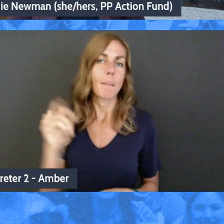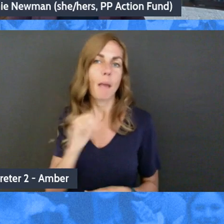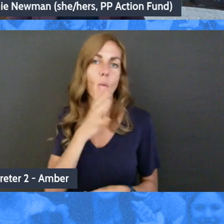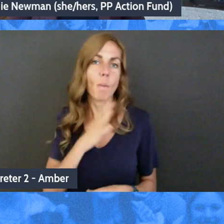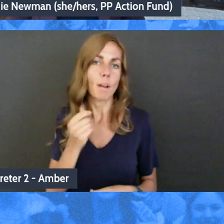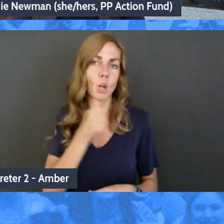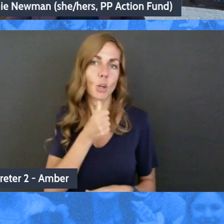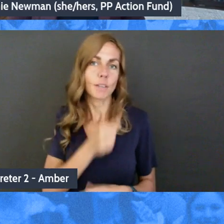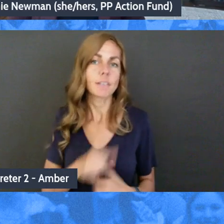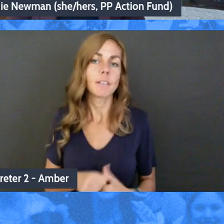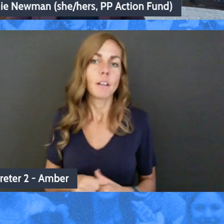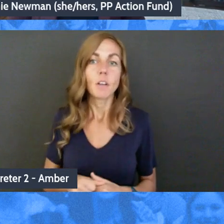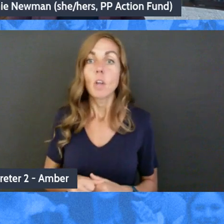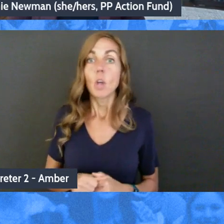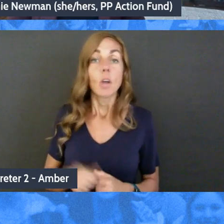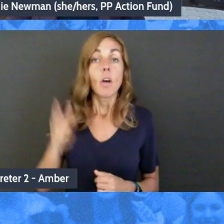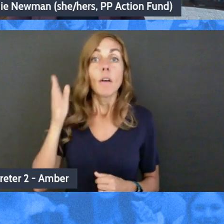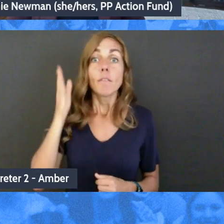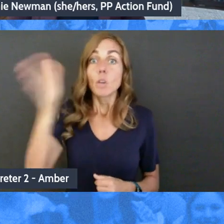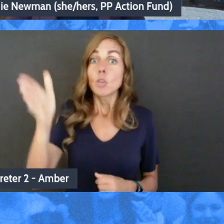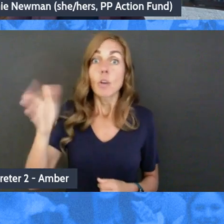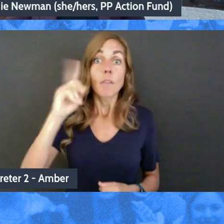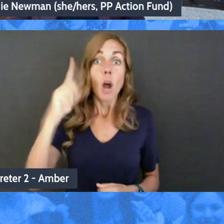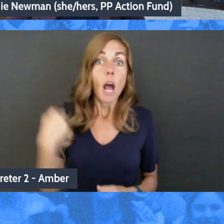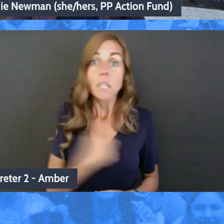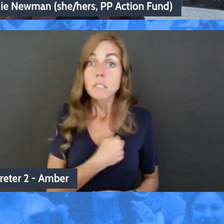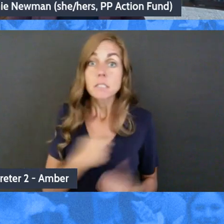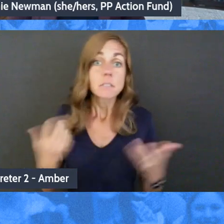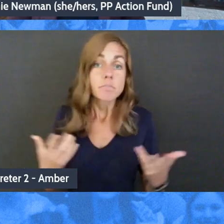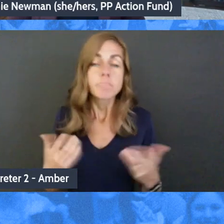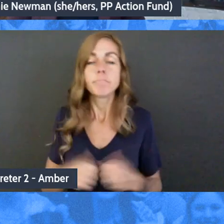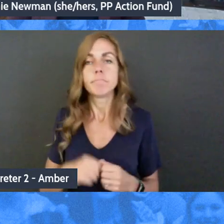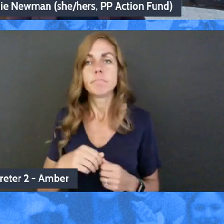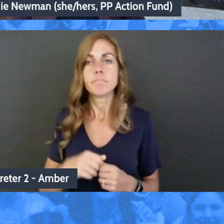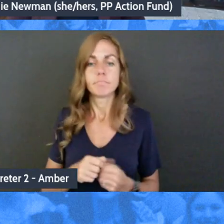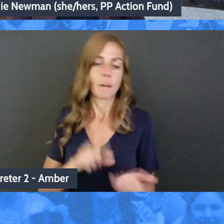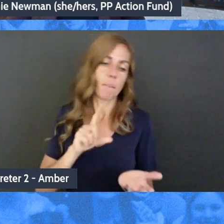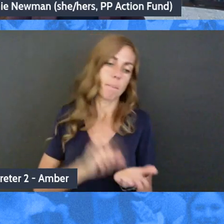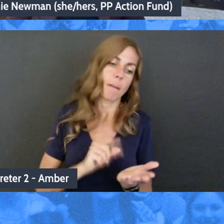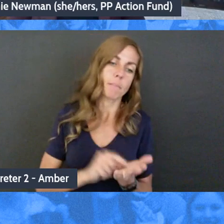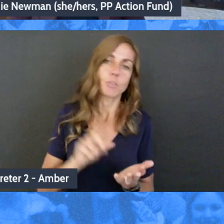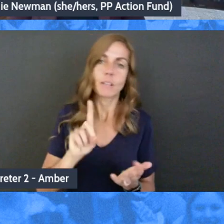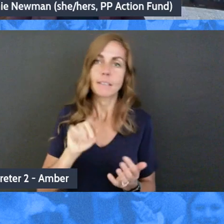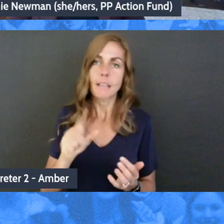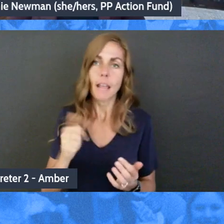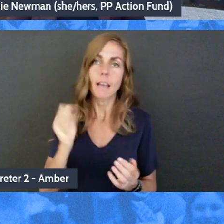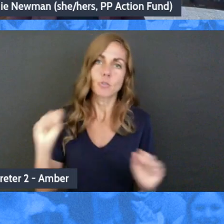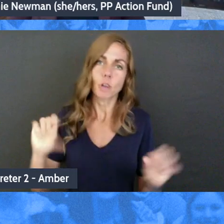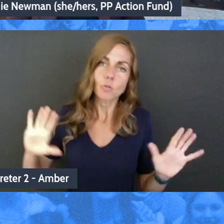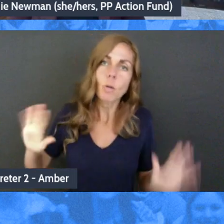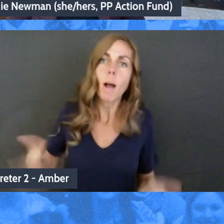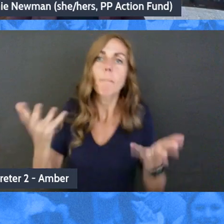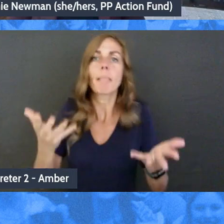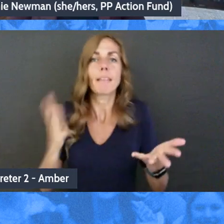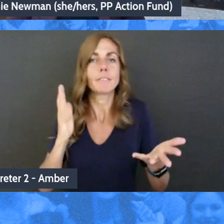So what the future looks like for us is publishing data to uplift the lived experiences of our communities in two,